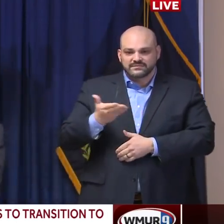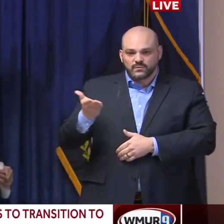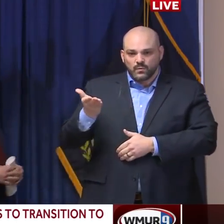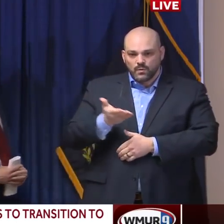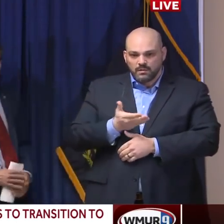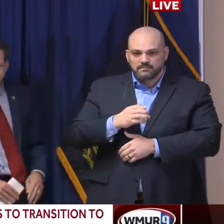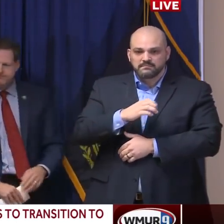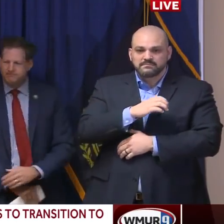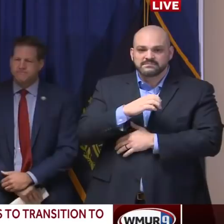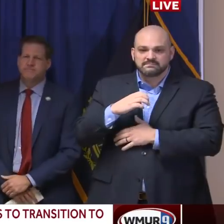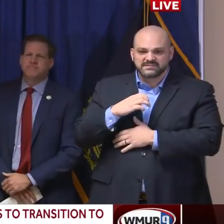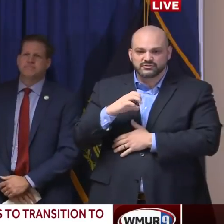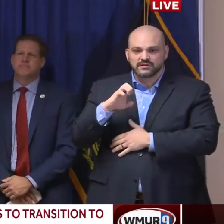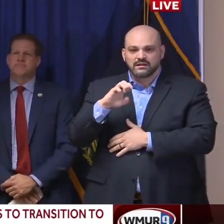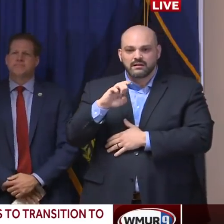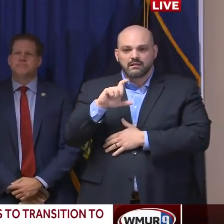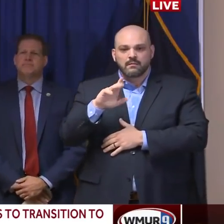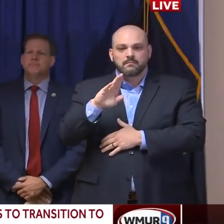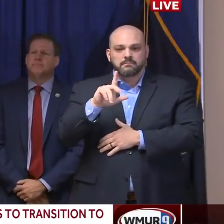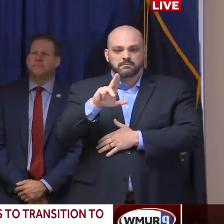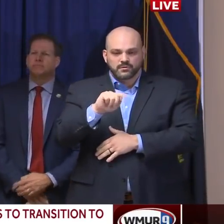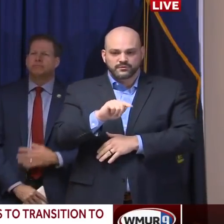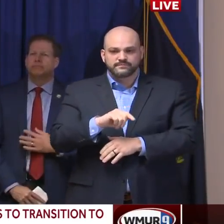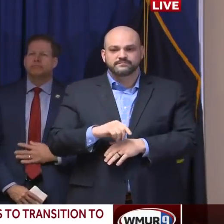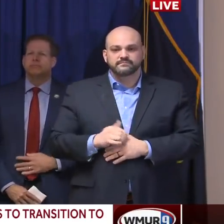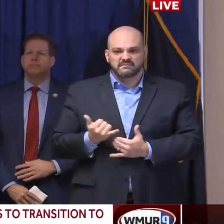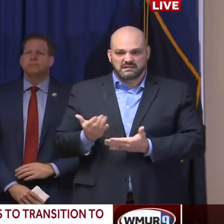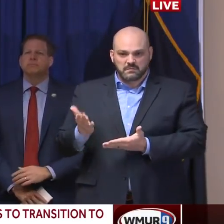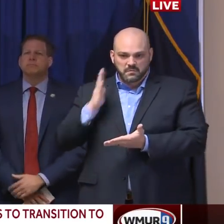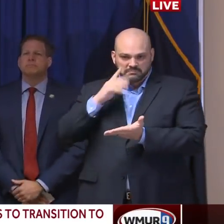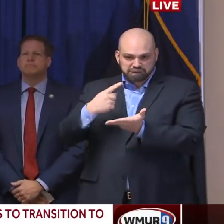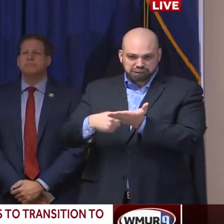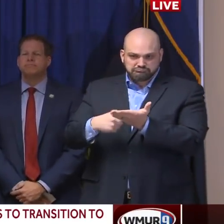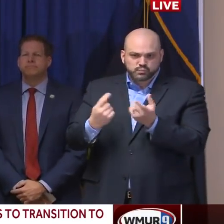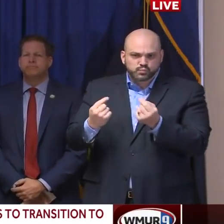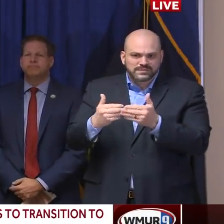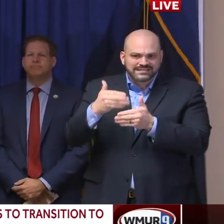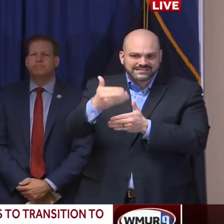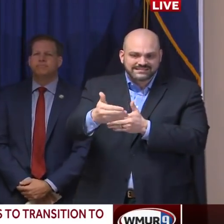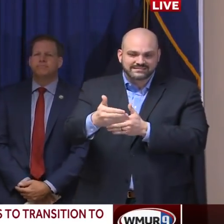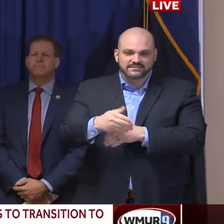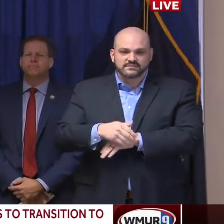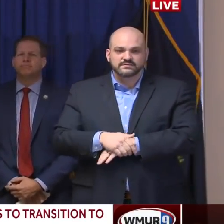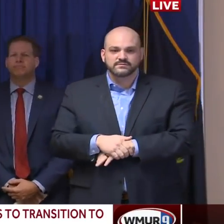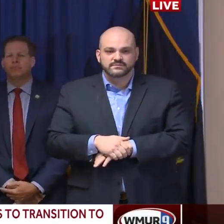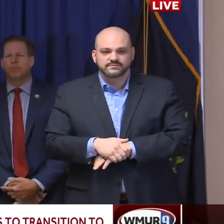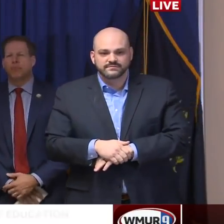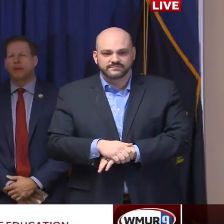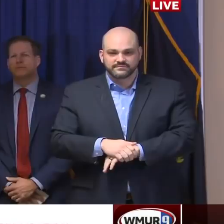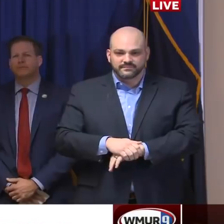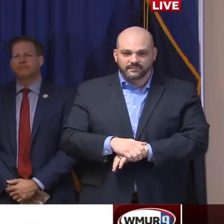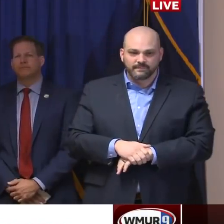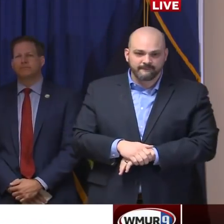I WILL NOW ASK THE COMMISSIONER TO JOIN US TO TALK ABOUT DETAILS OF THE PLAN. THANK YOU.